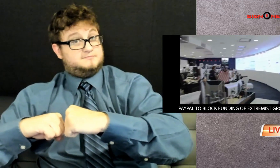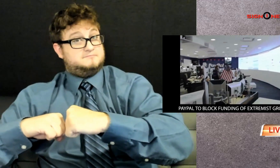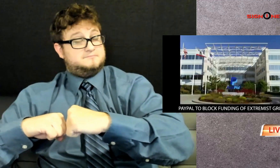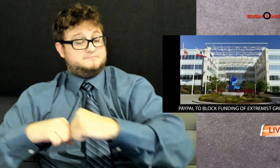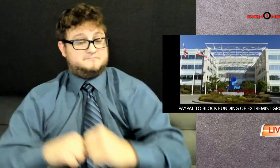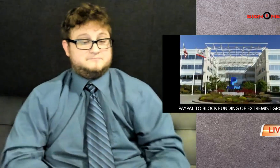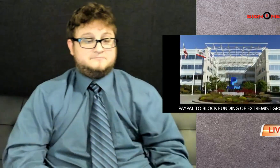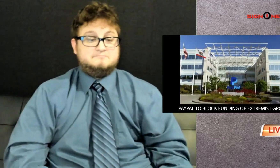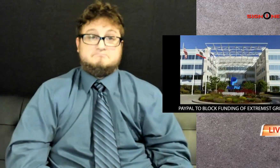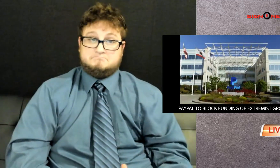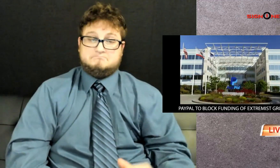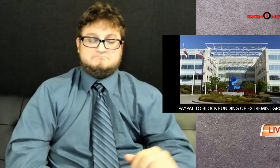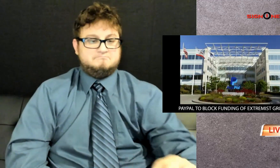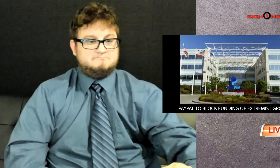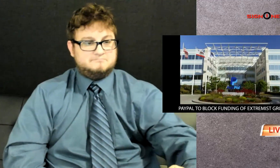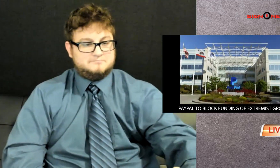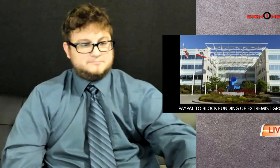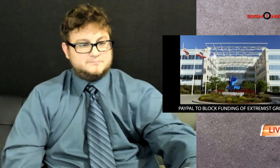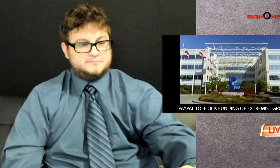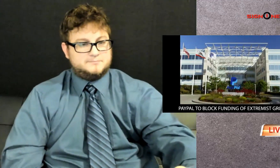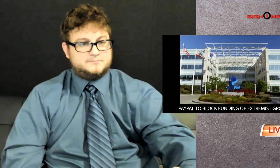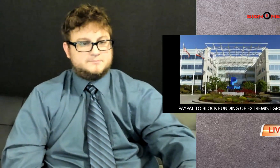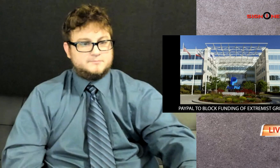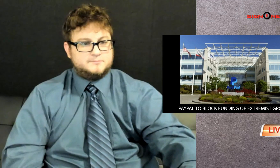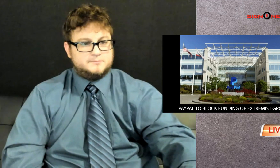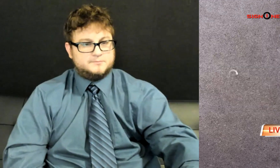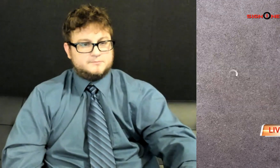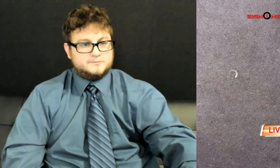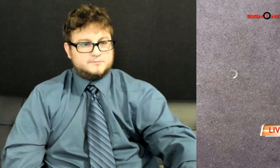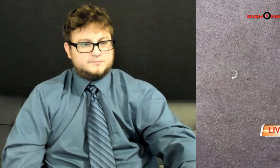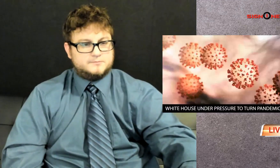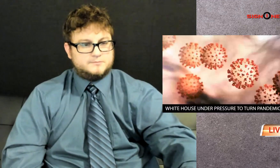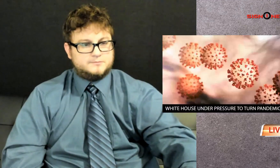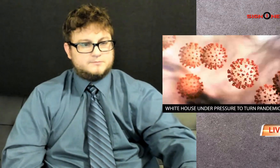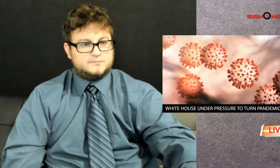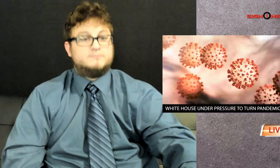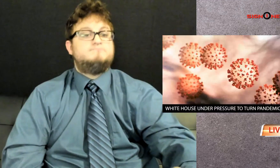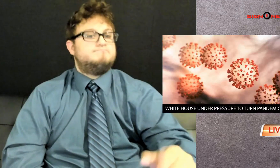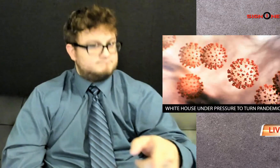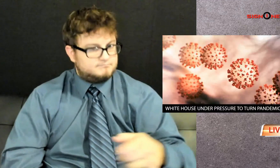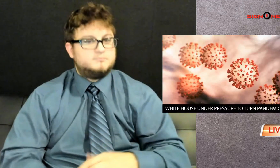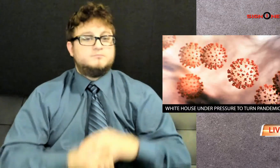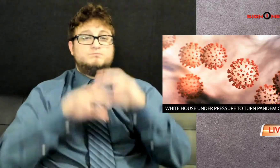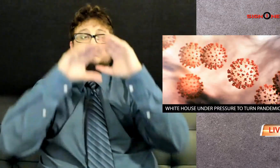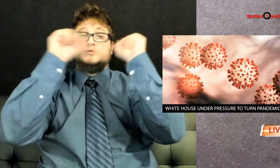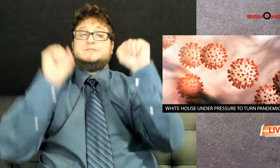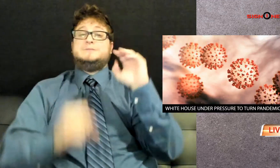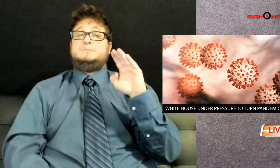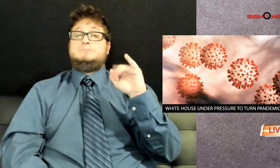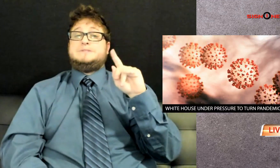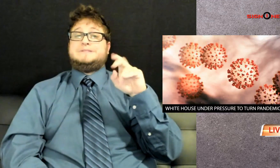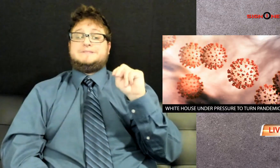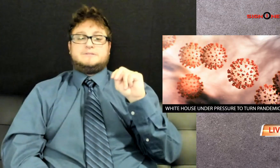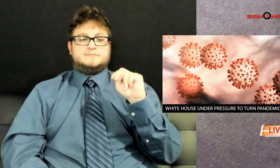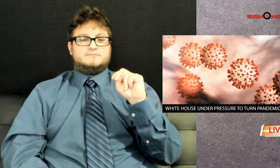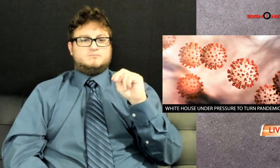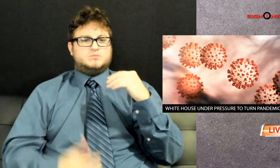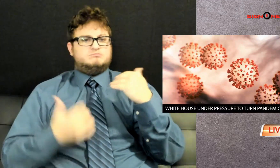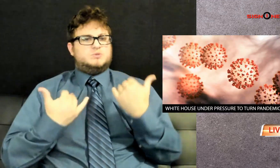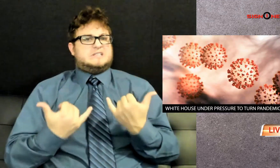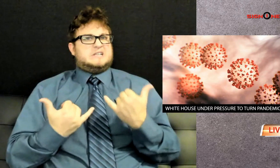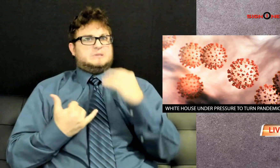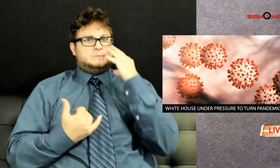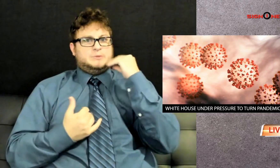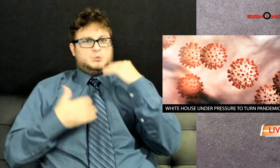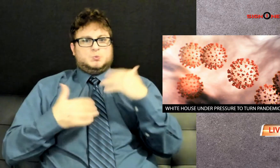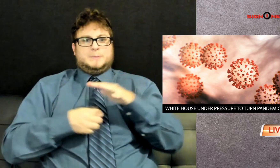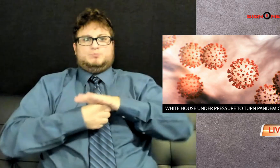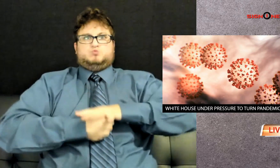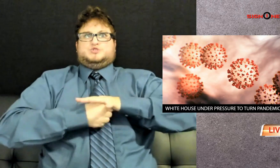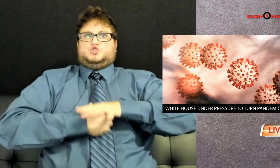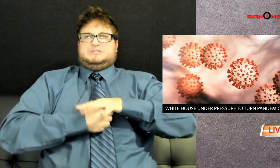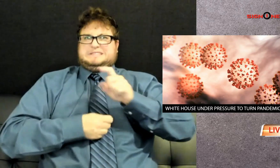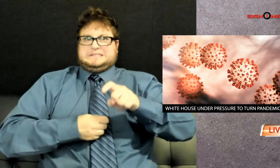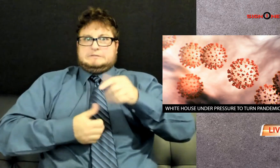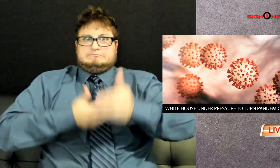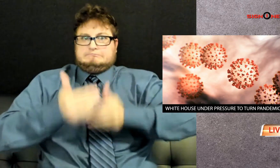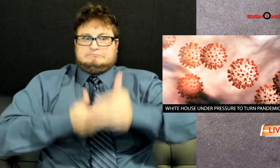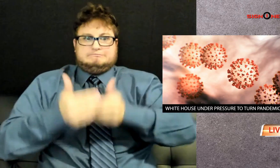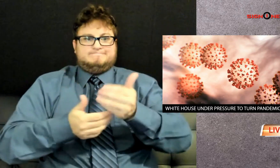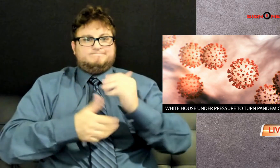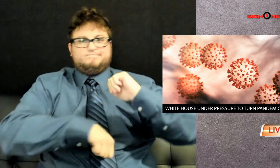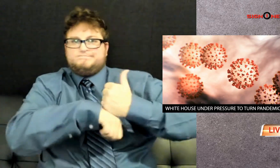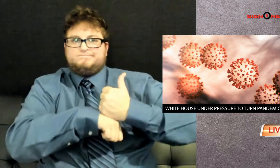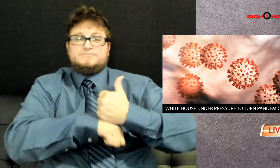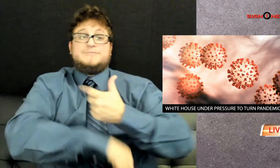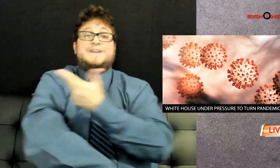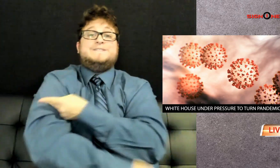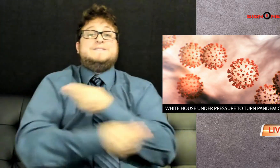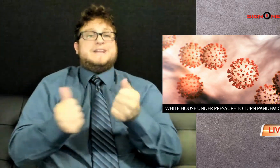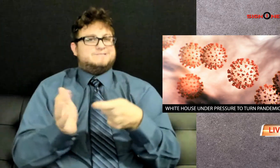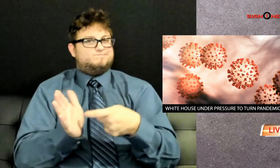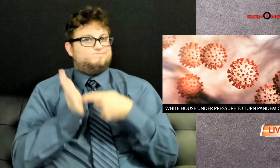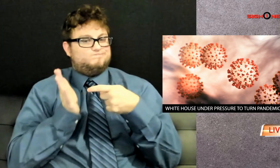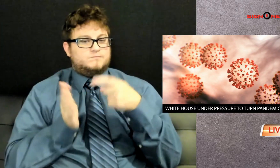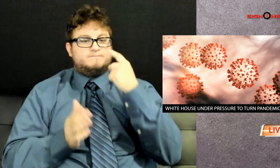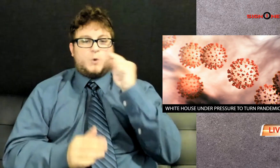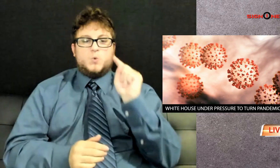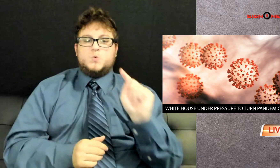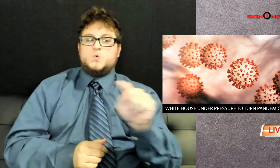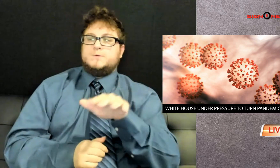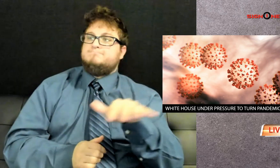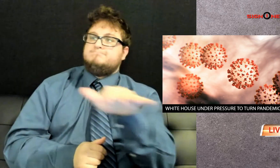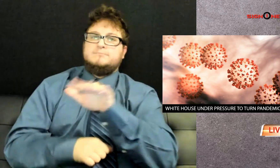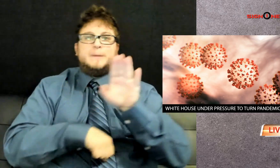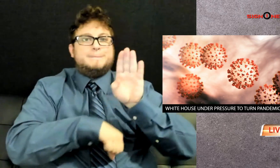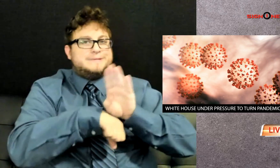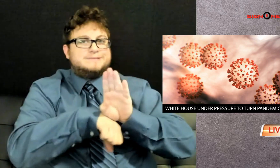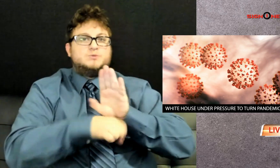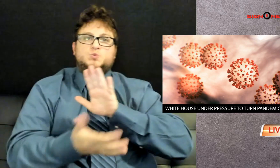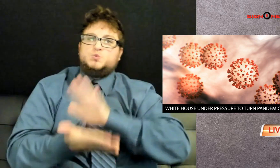from extremism President Biden is under renewed pressure to push vaccine mandates for businesses